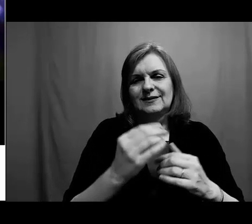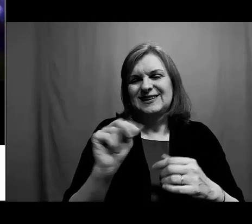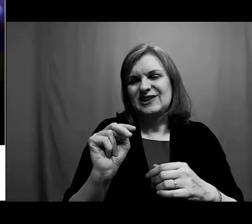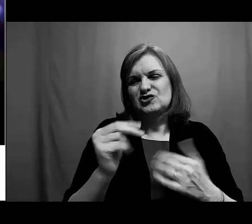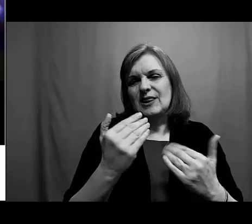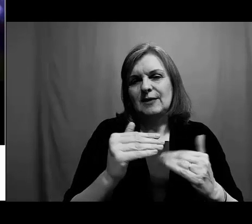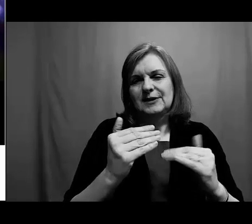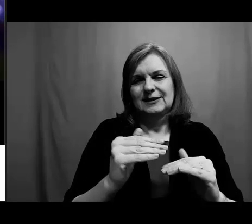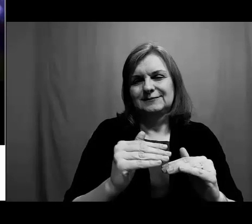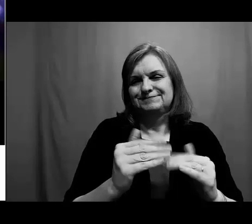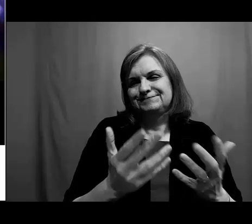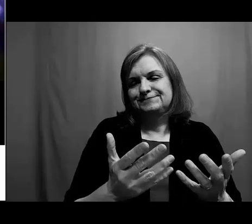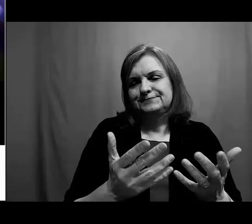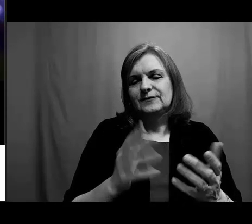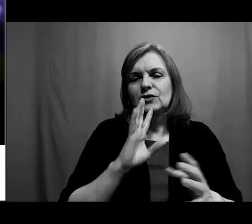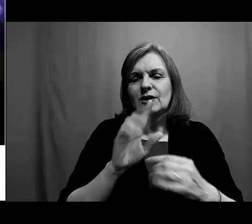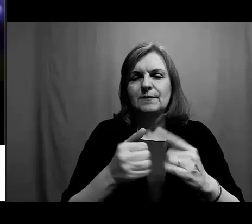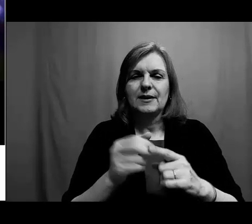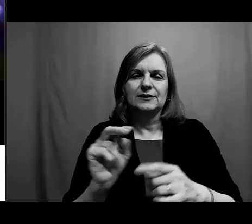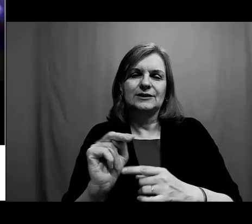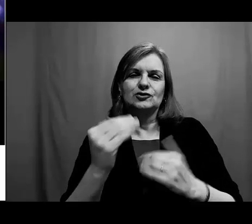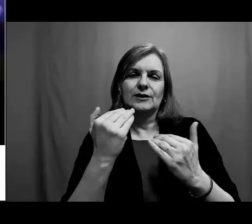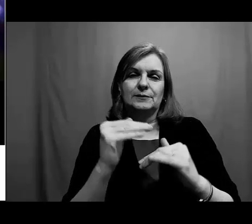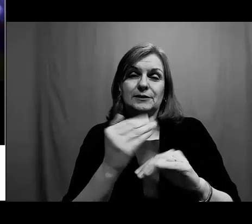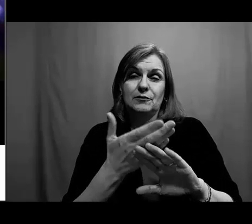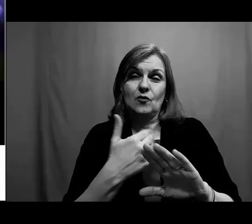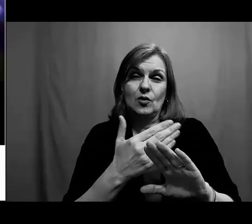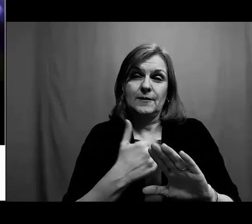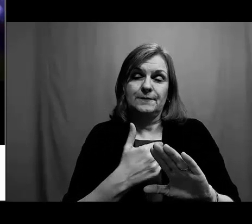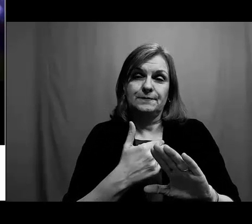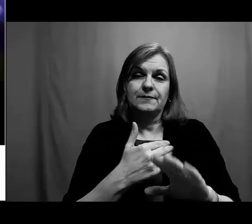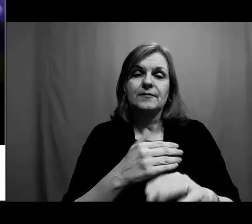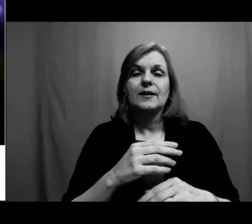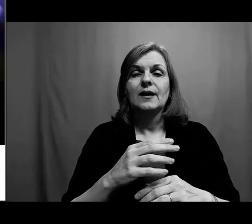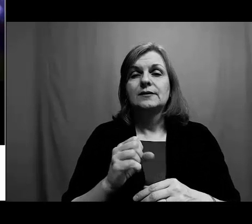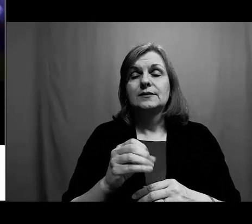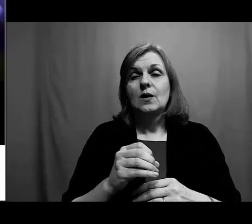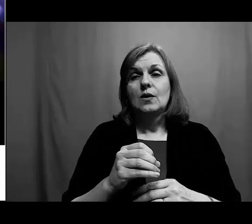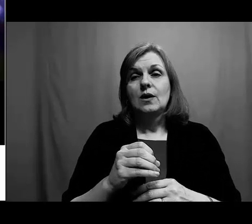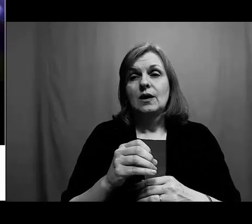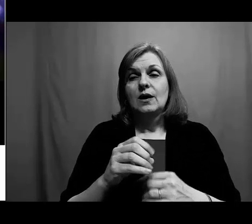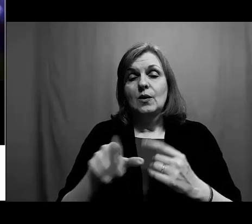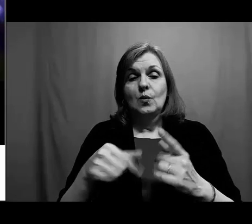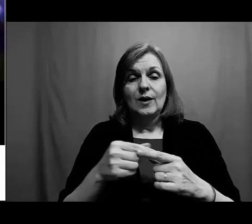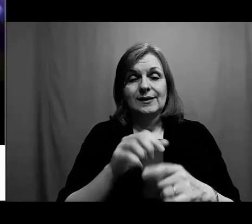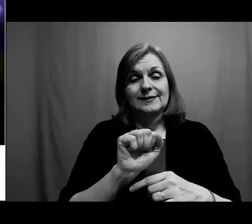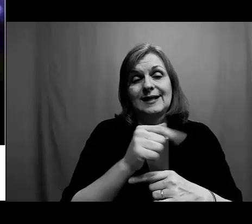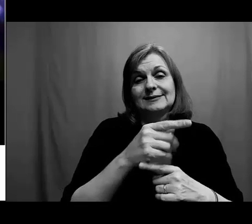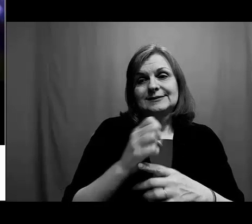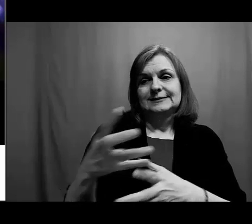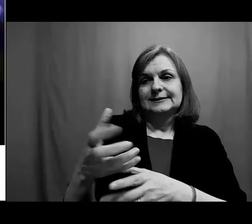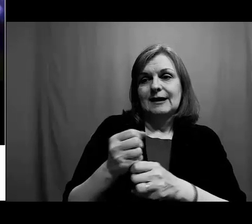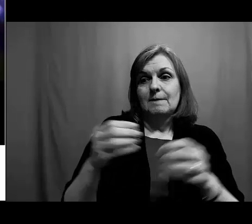we've discussed nitrogen limitations before and when we look at adding nitrogen to the water